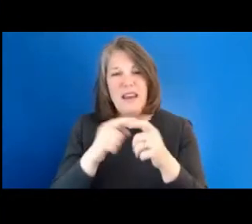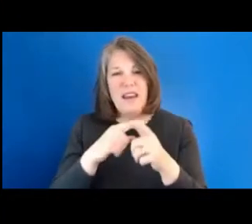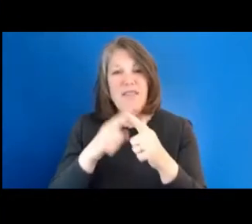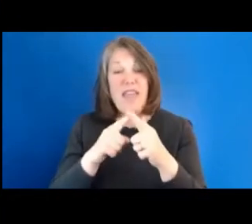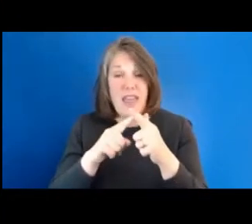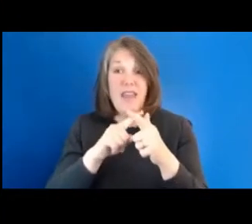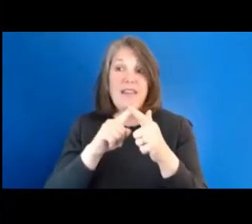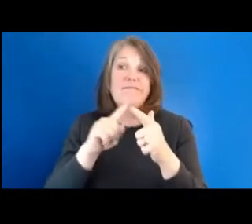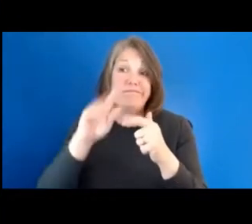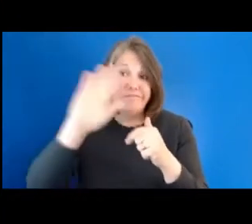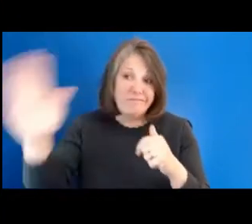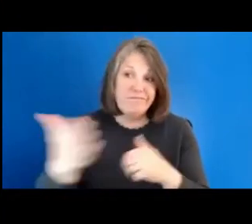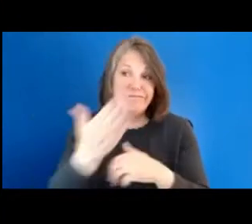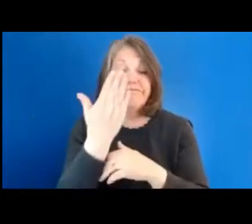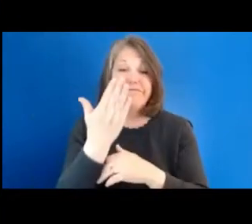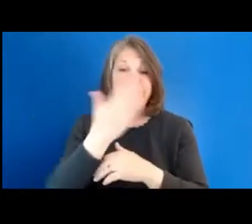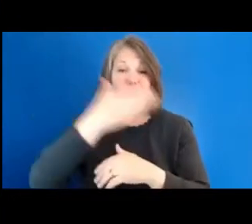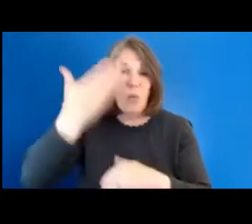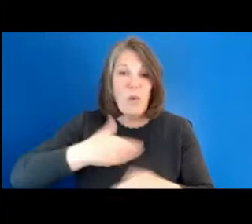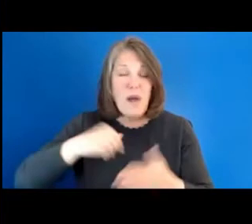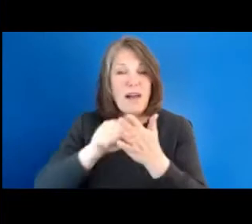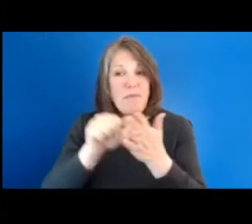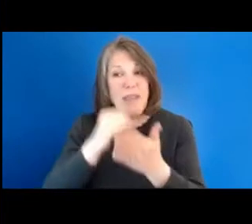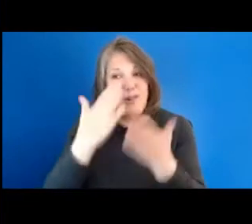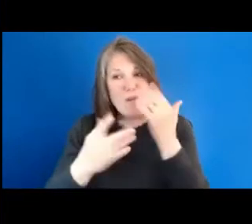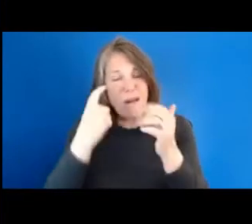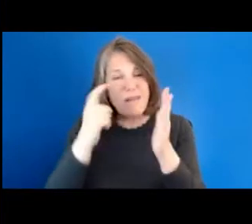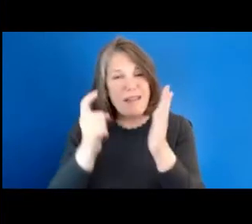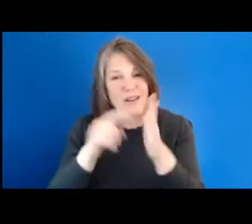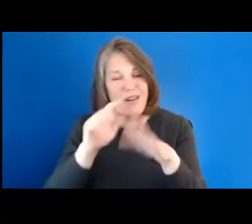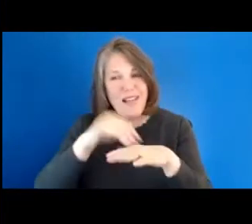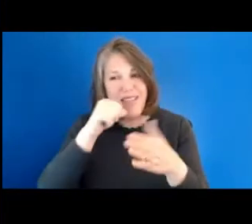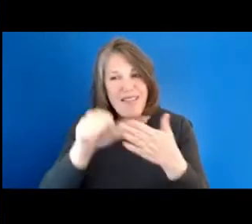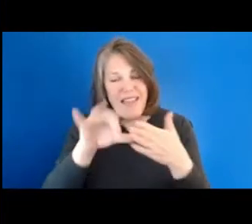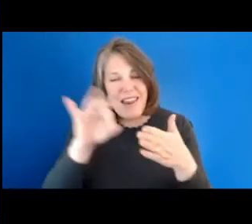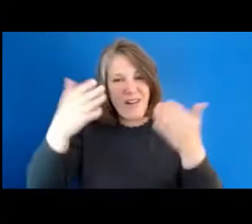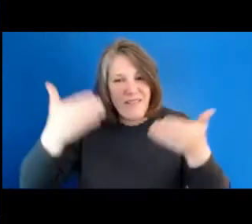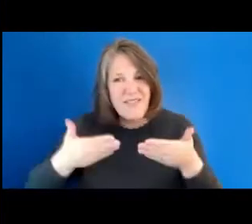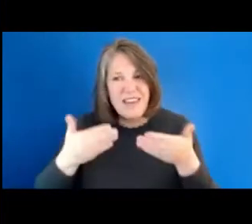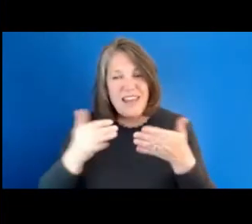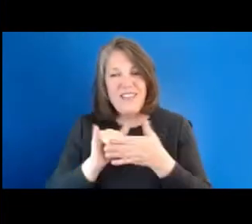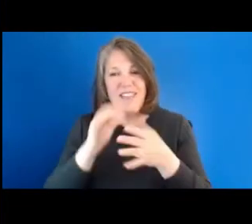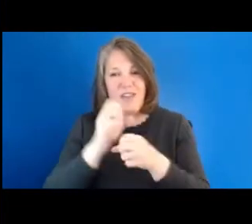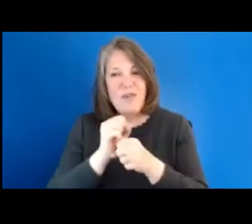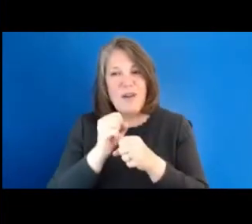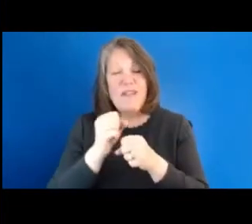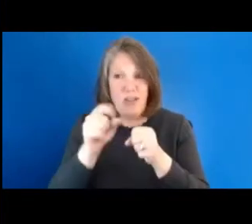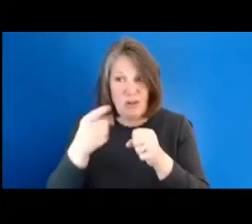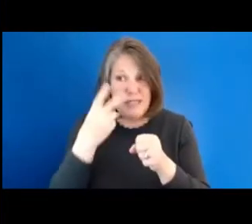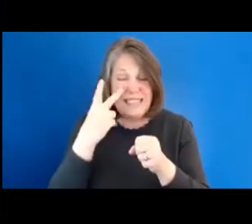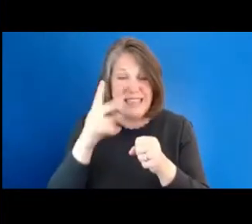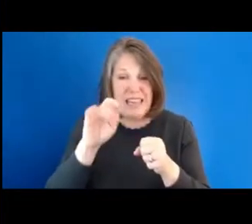page. You probably noticed on the letter of invitation that you got the links to our technical